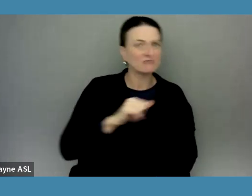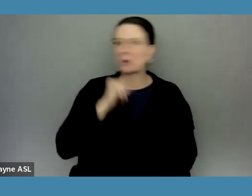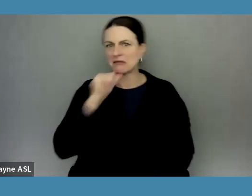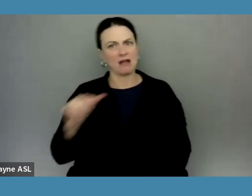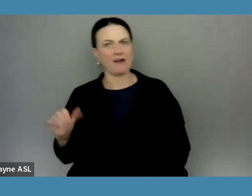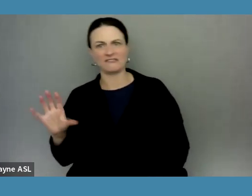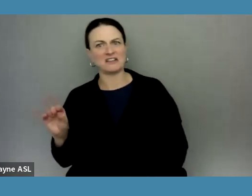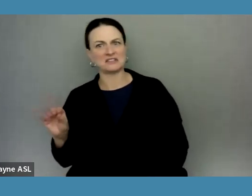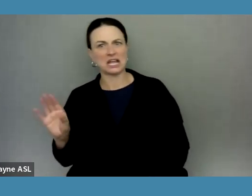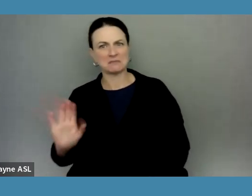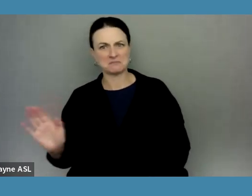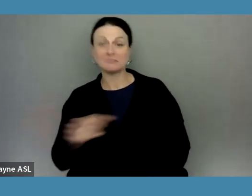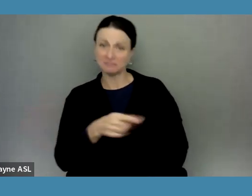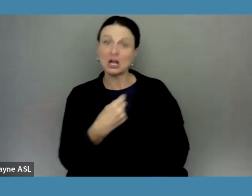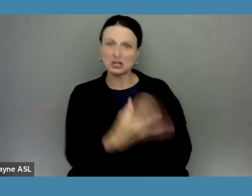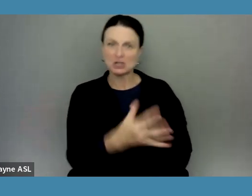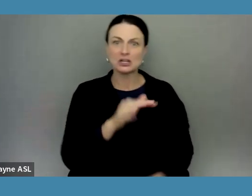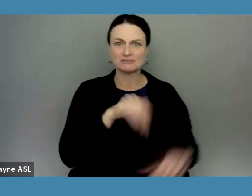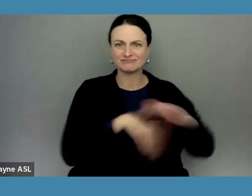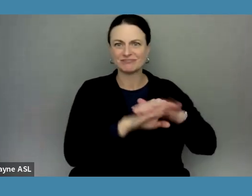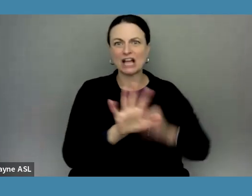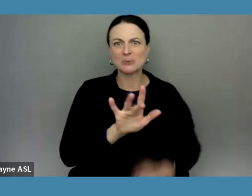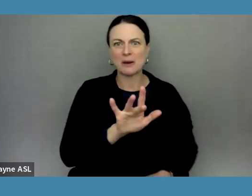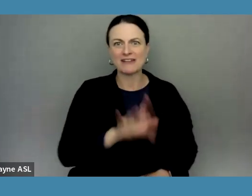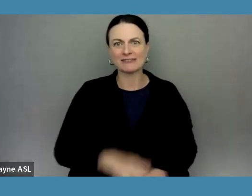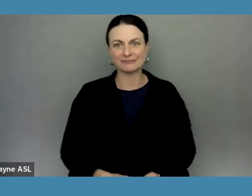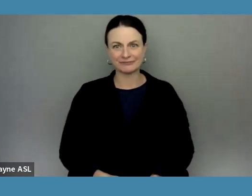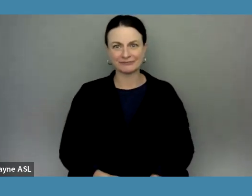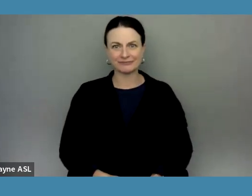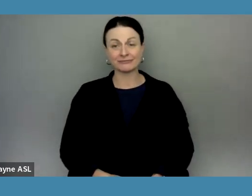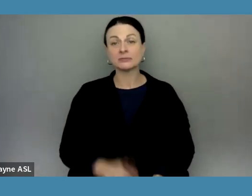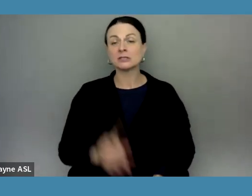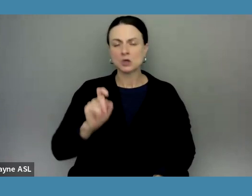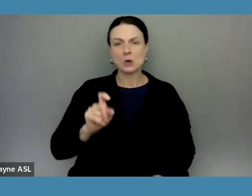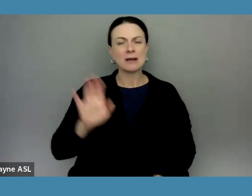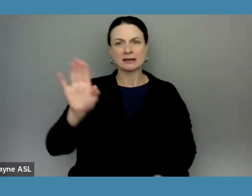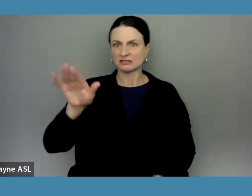you have to then submit an internal plan appeal.